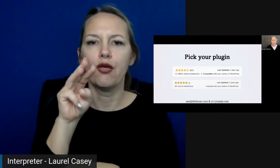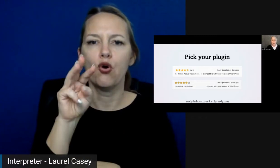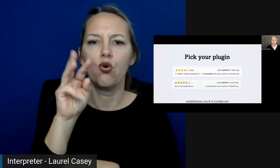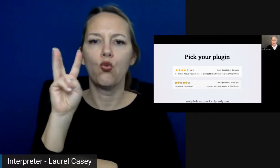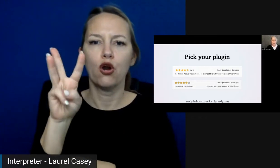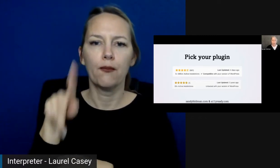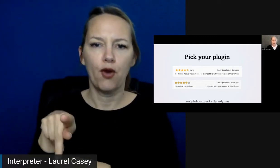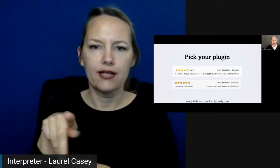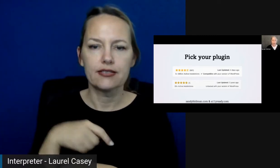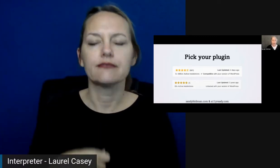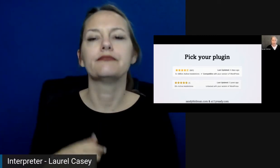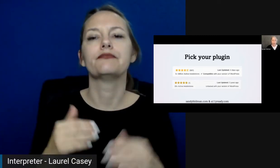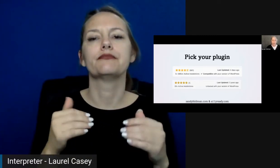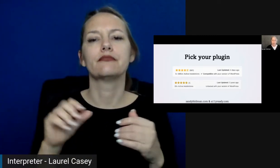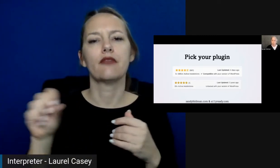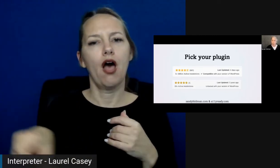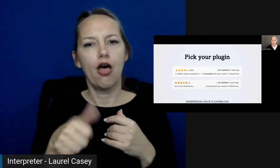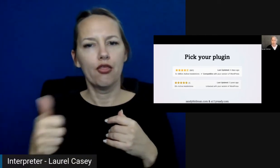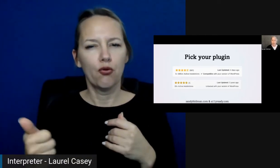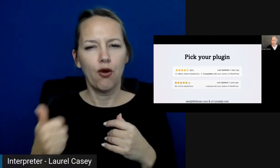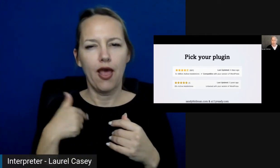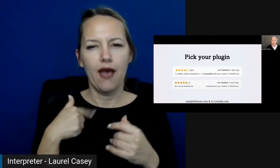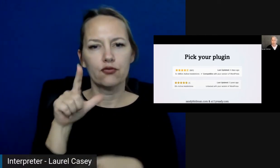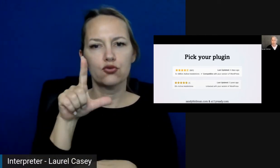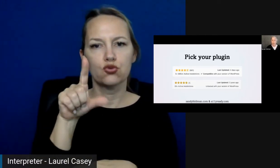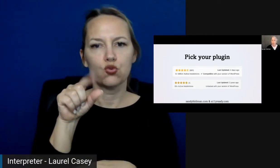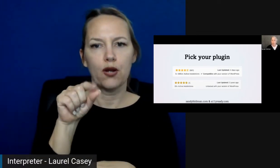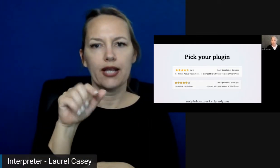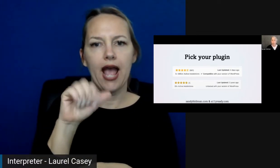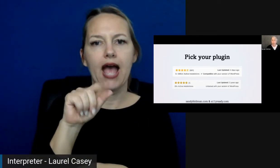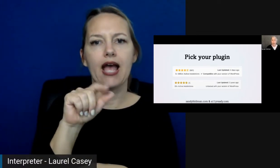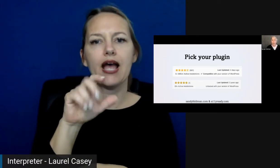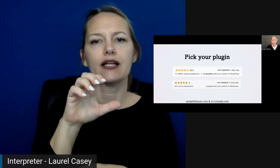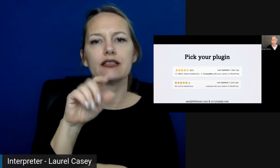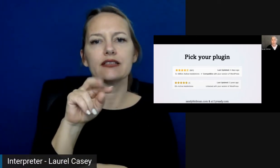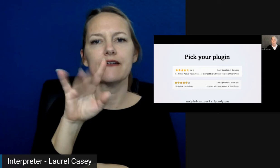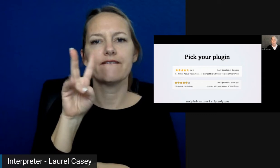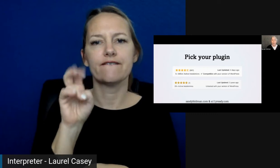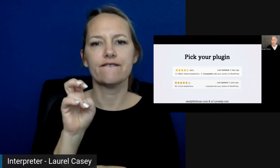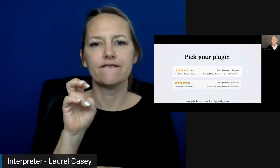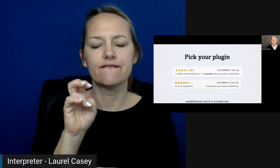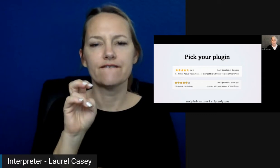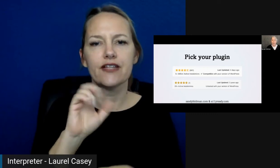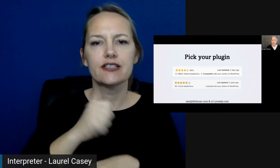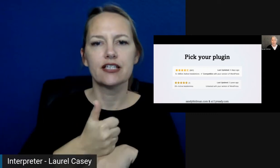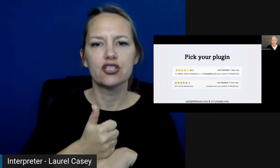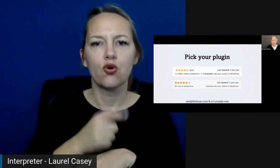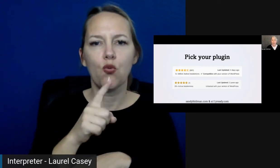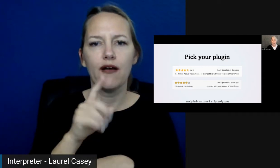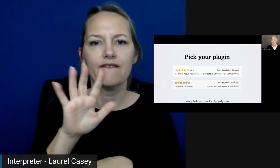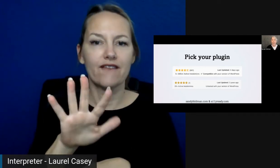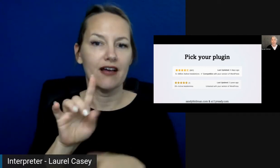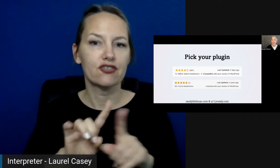The other one has 20 active installations, one five star review. We can guess who wrote that.